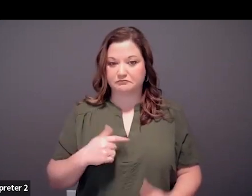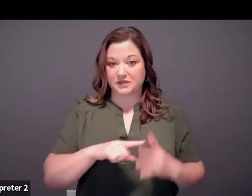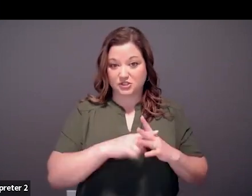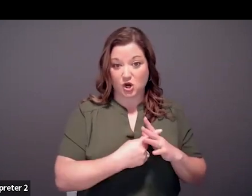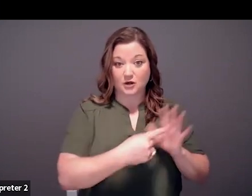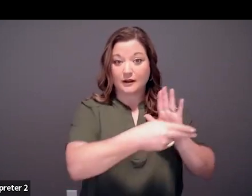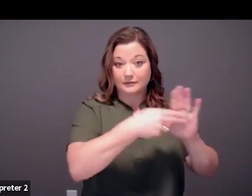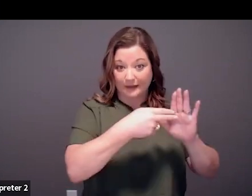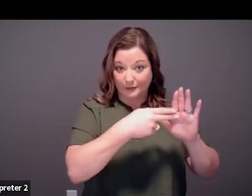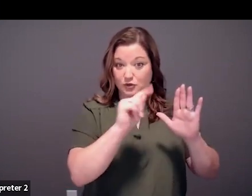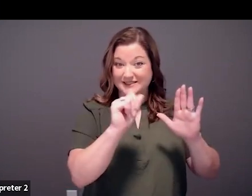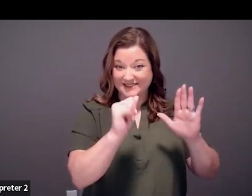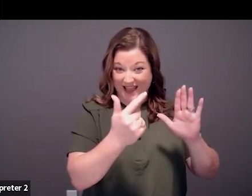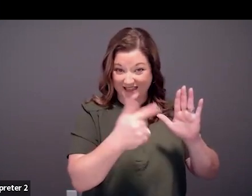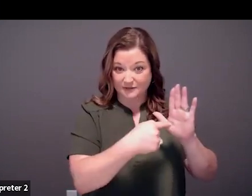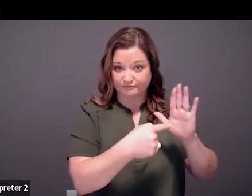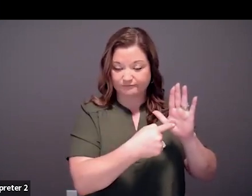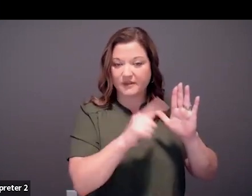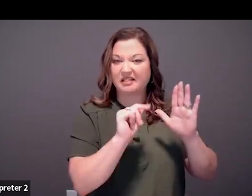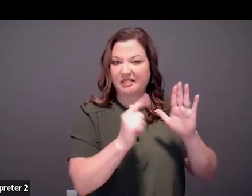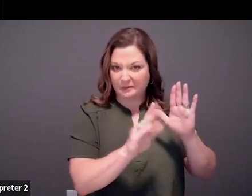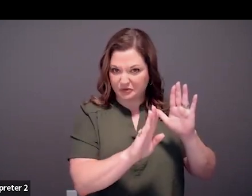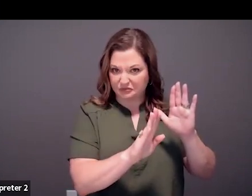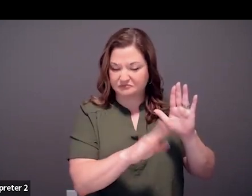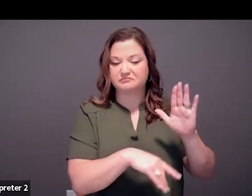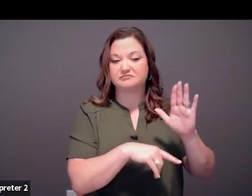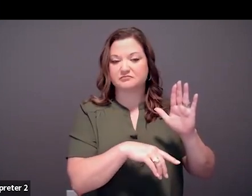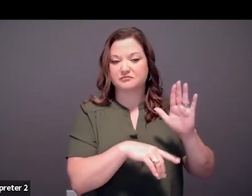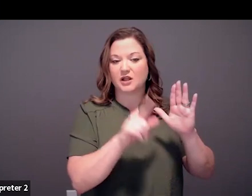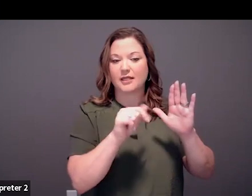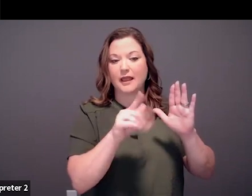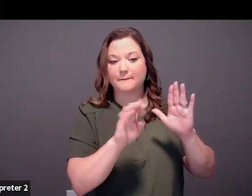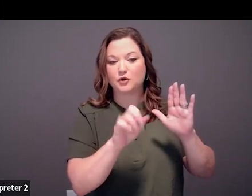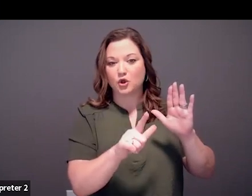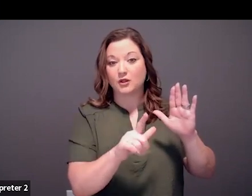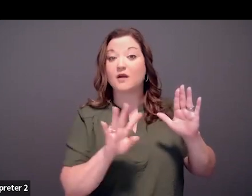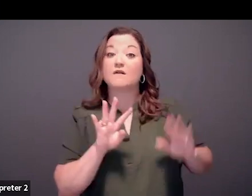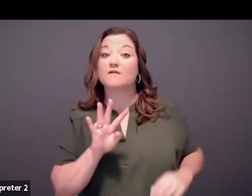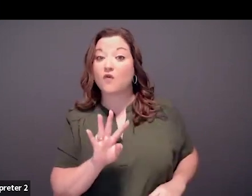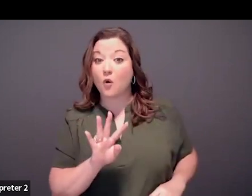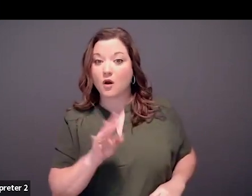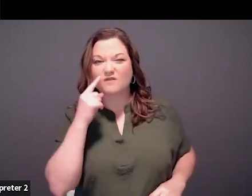I'm going to say label, I'm going to have a "for" and that four is going to reference the actual input field.